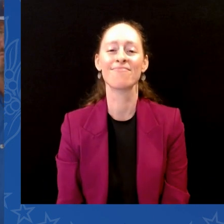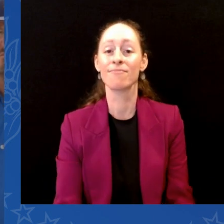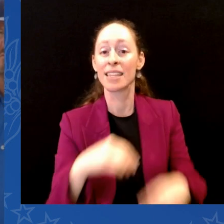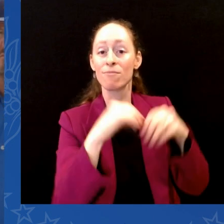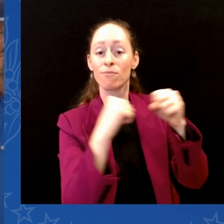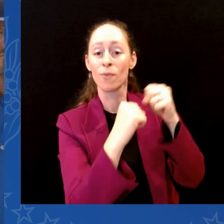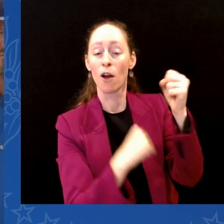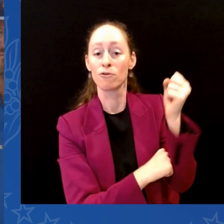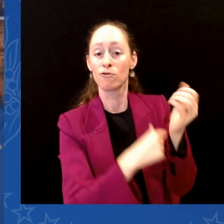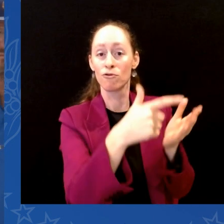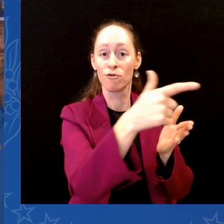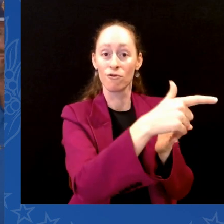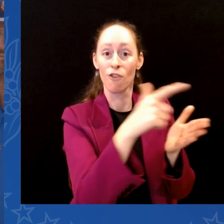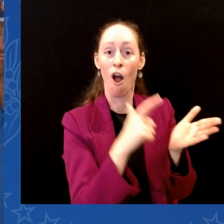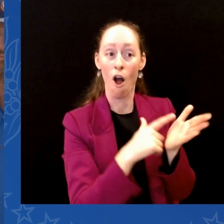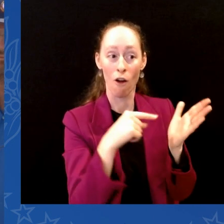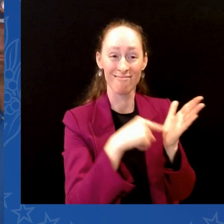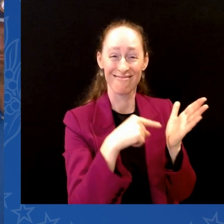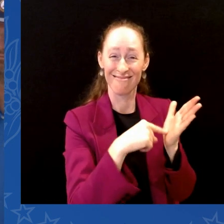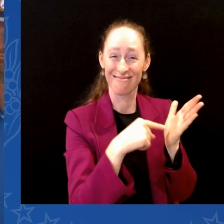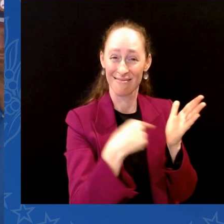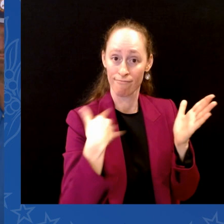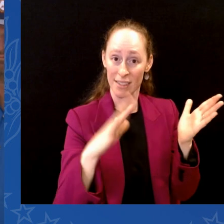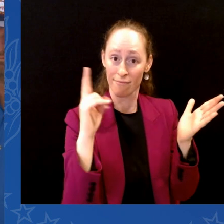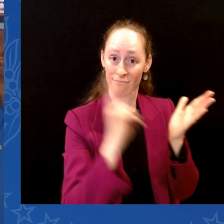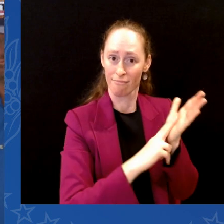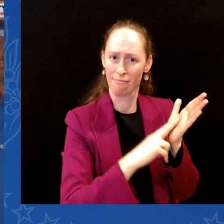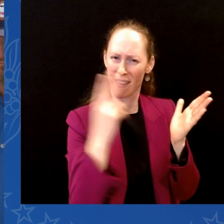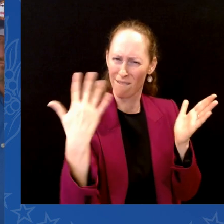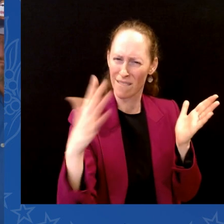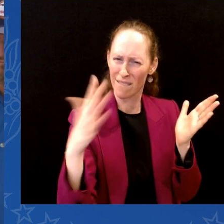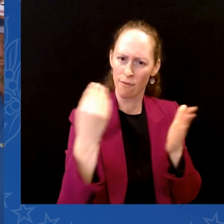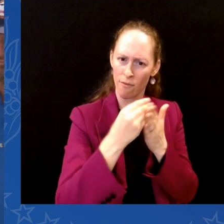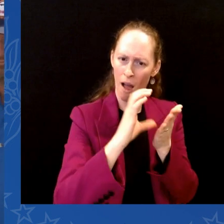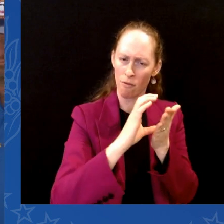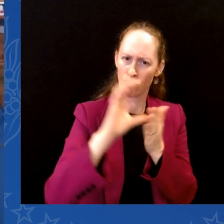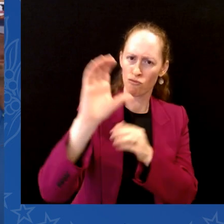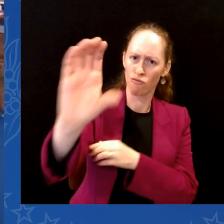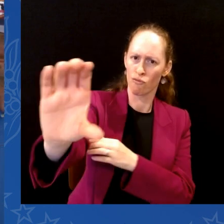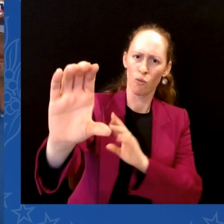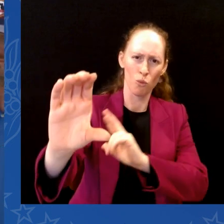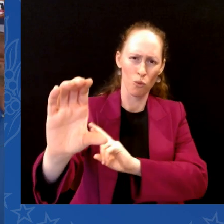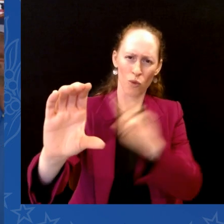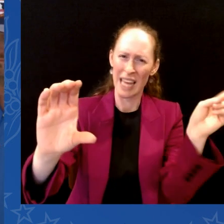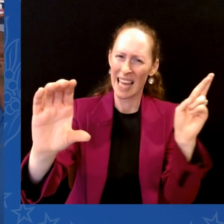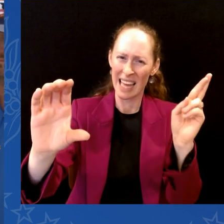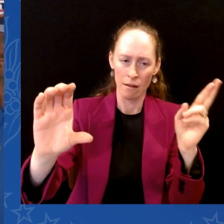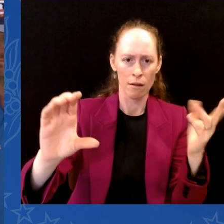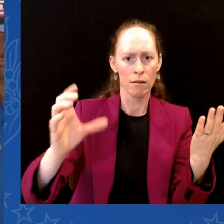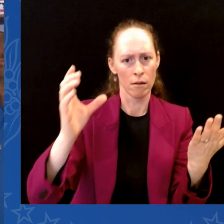that it is now to ensure that power comes back on faster and reduce the costs of repairs and rebuilding,